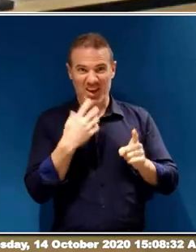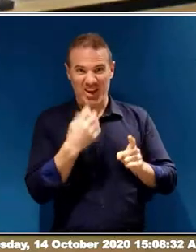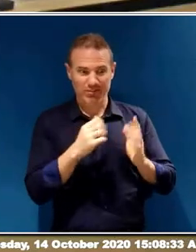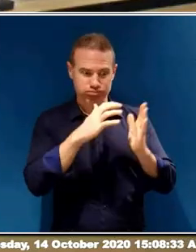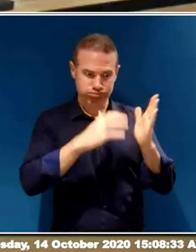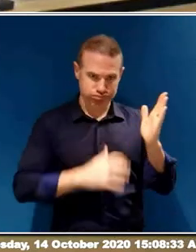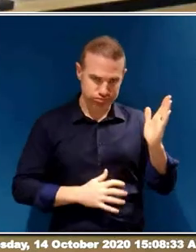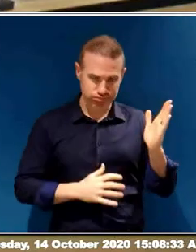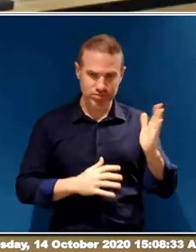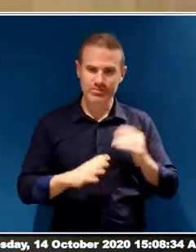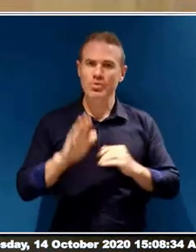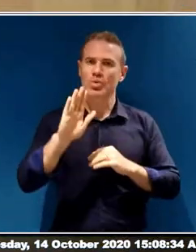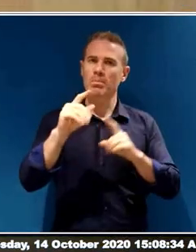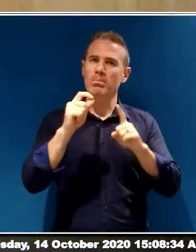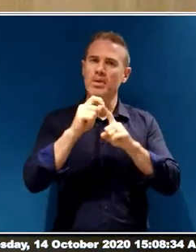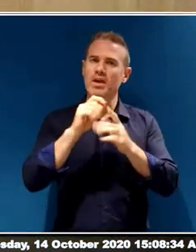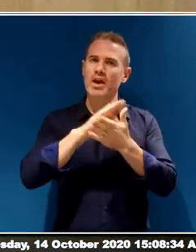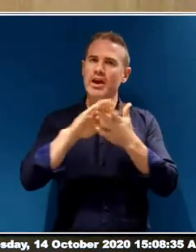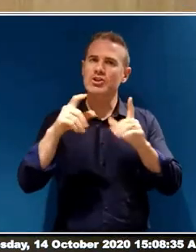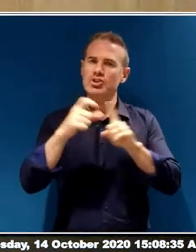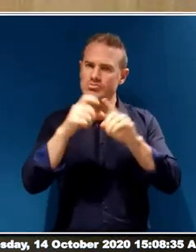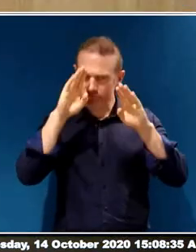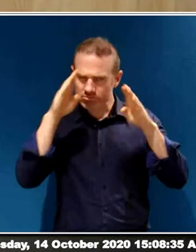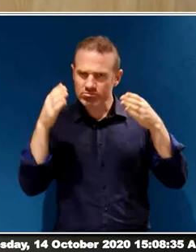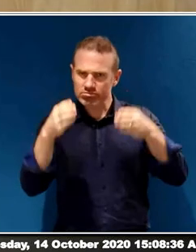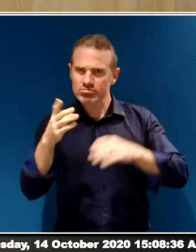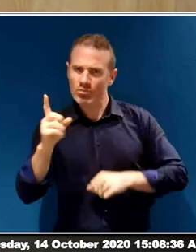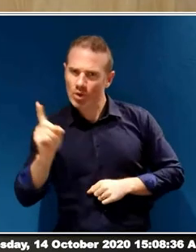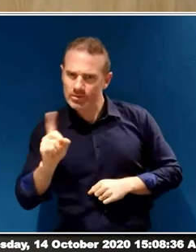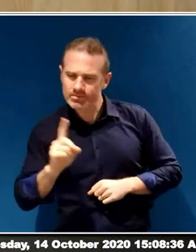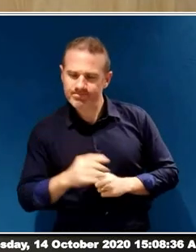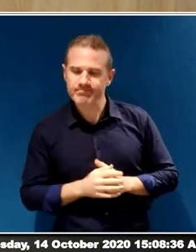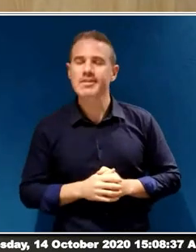It was a qualitative study of disability discrimination court